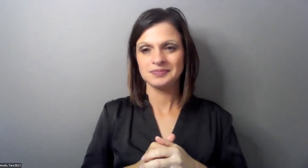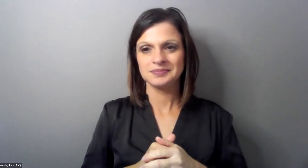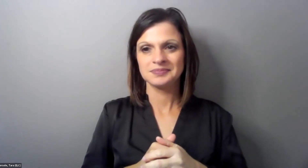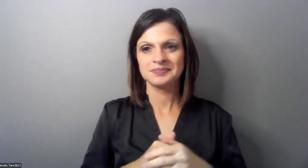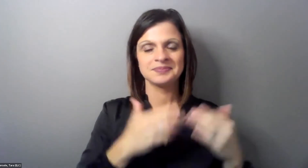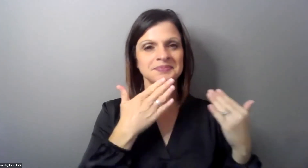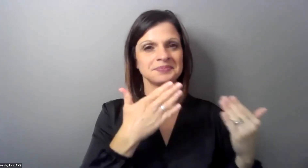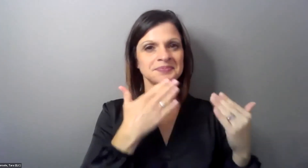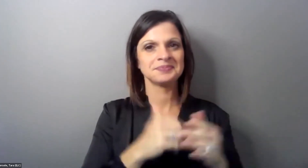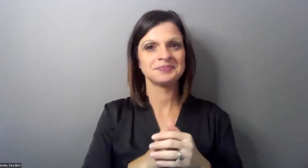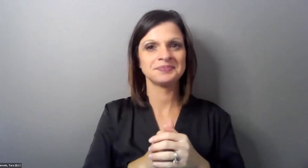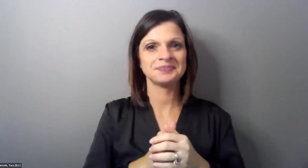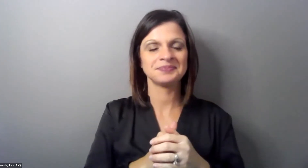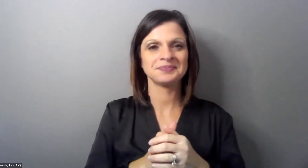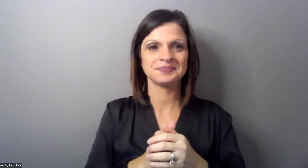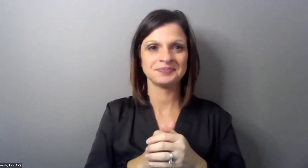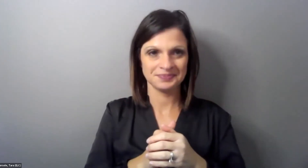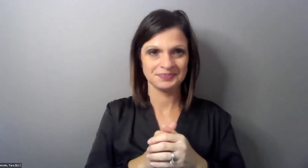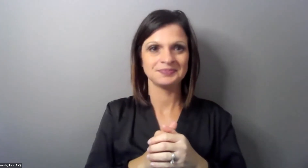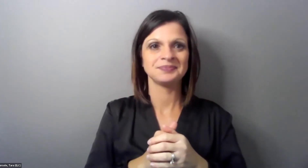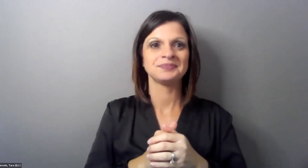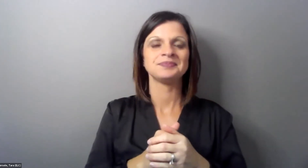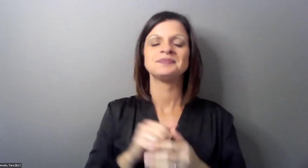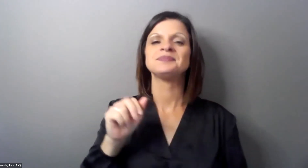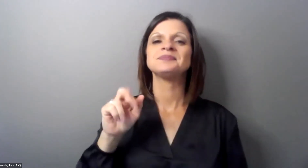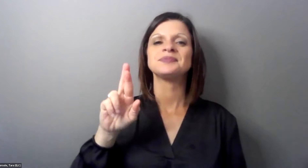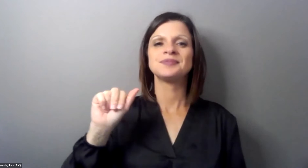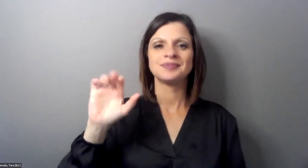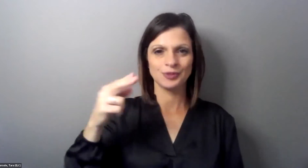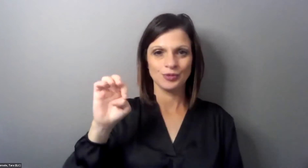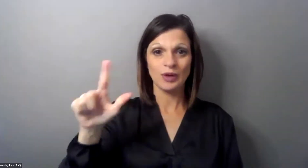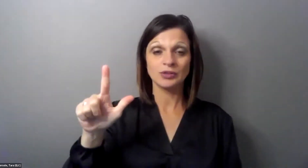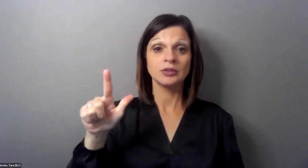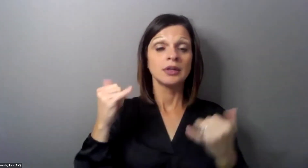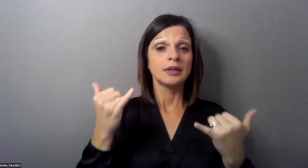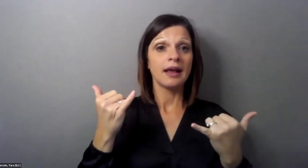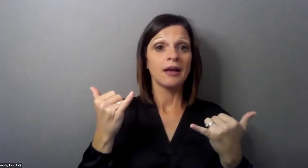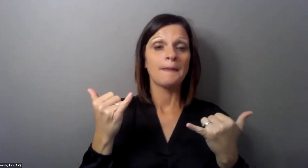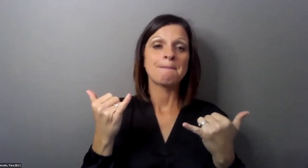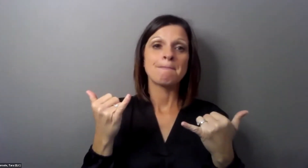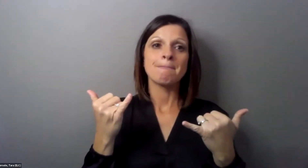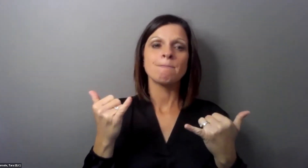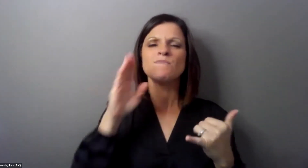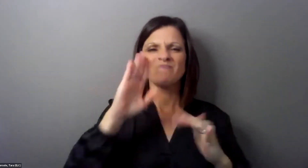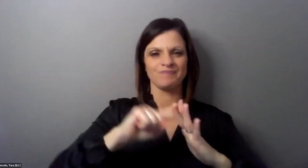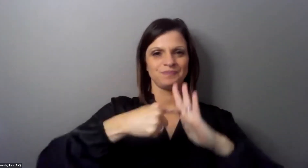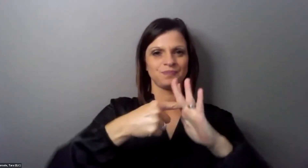Thank you. All right. With that, I'm going to kind of start off with a broad question for the panelist